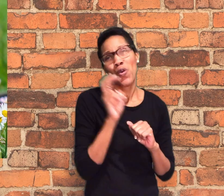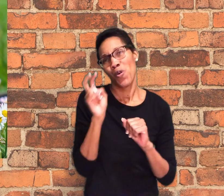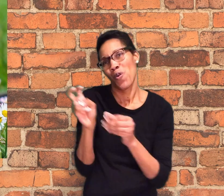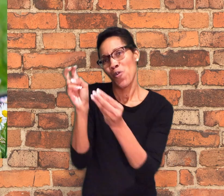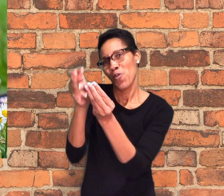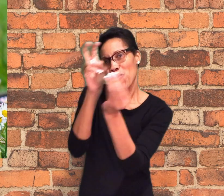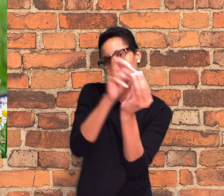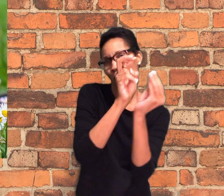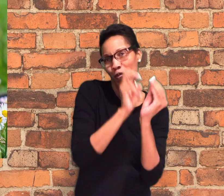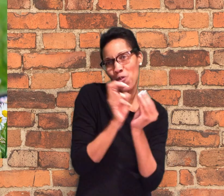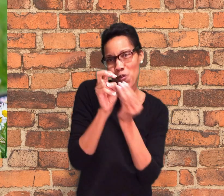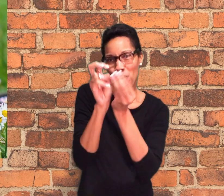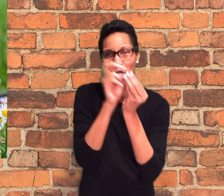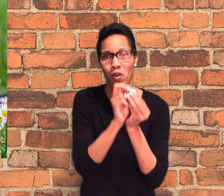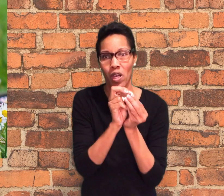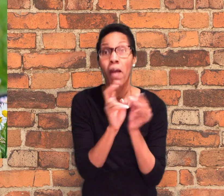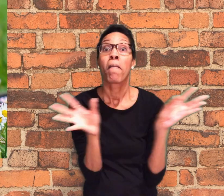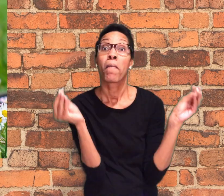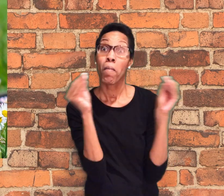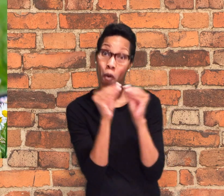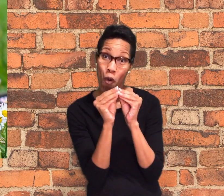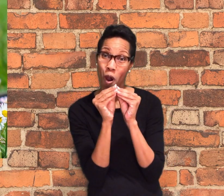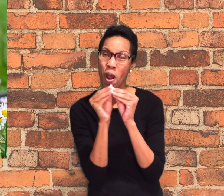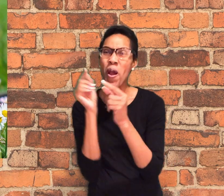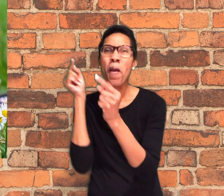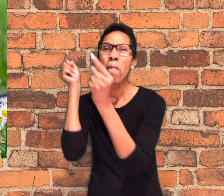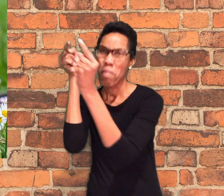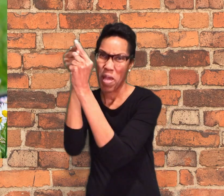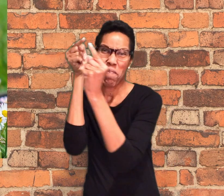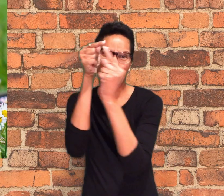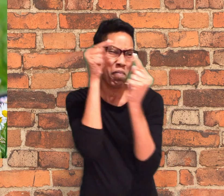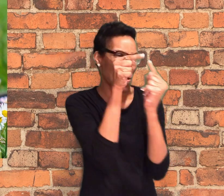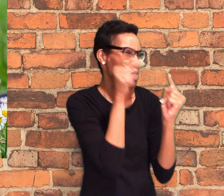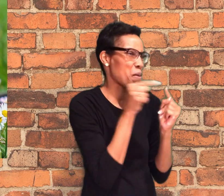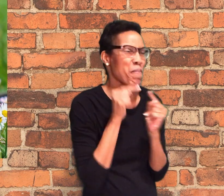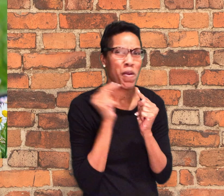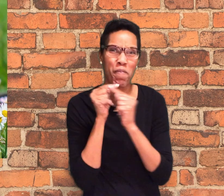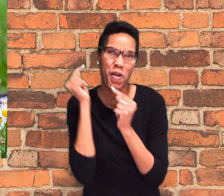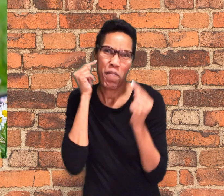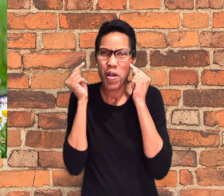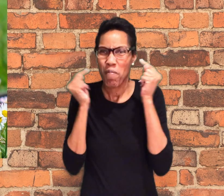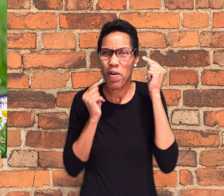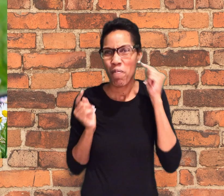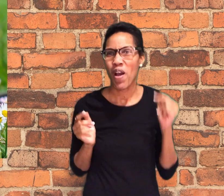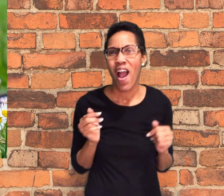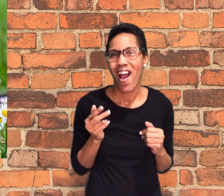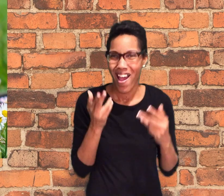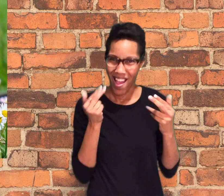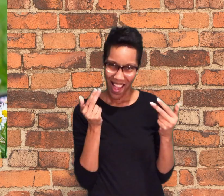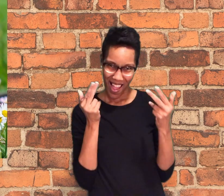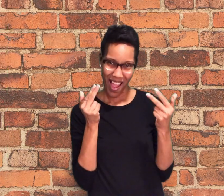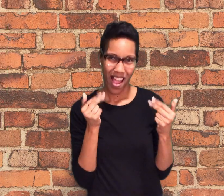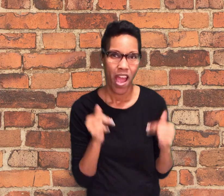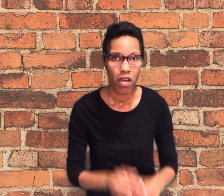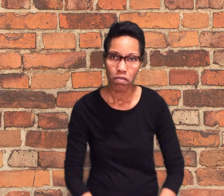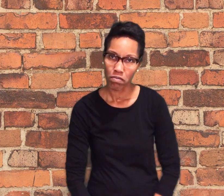going around the flowers and more stinging